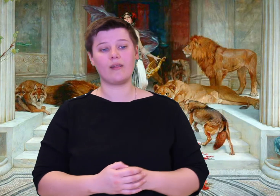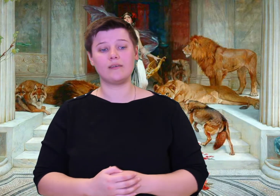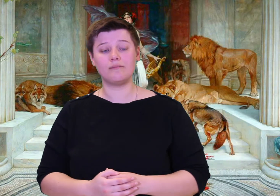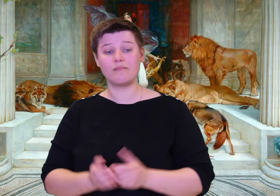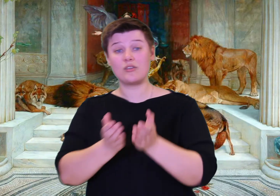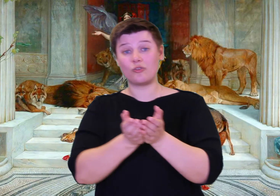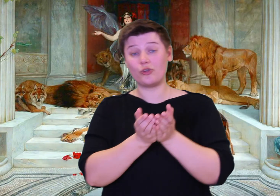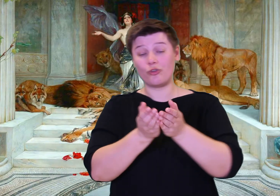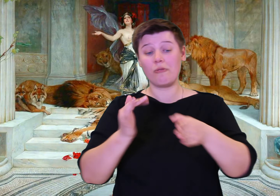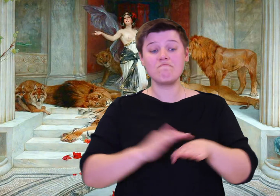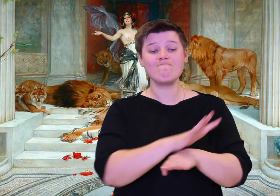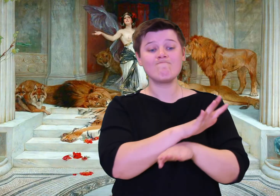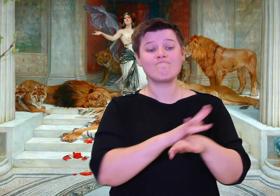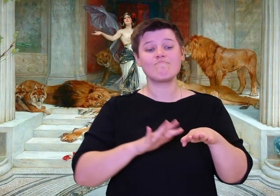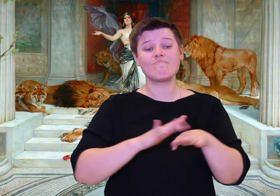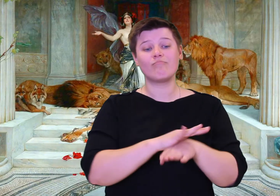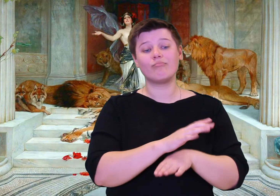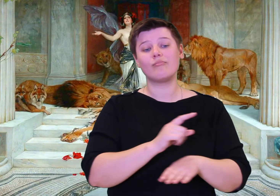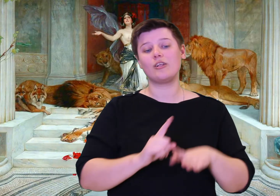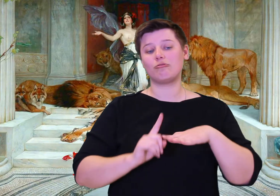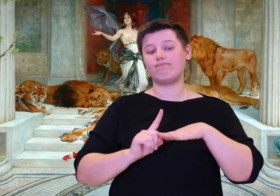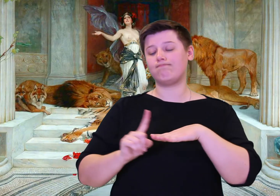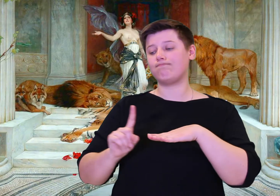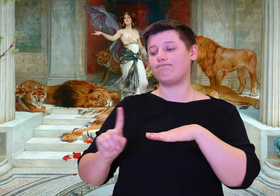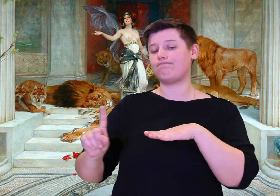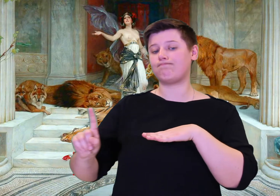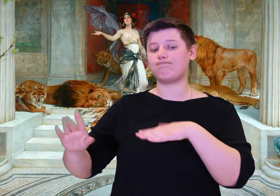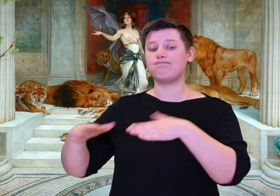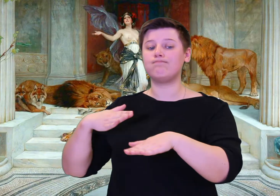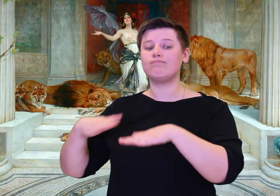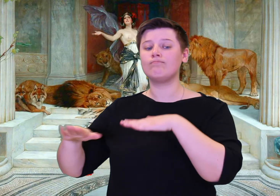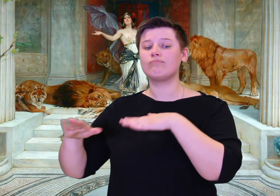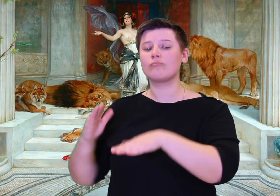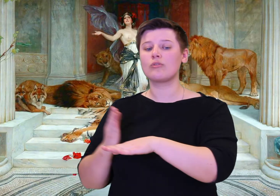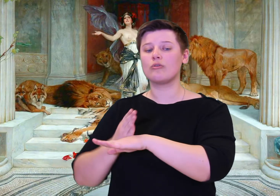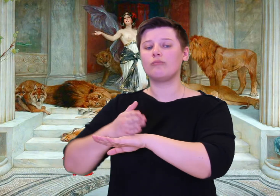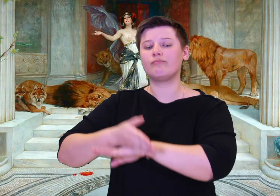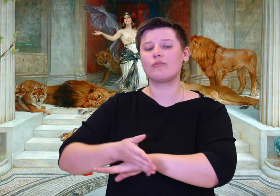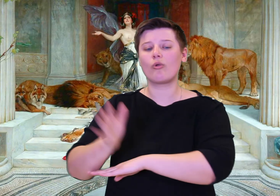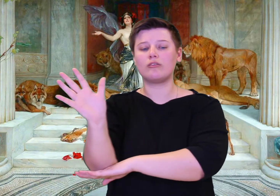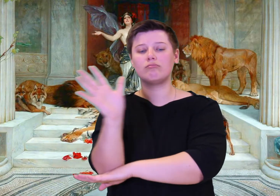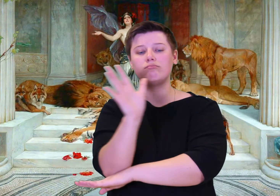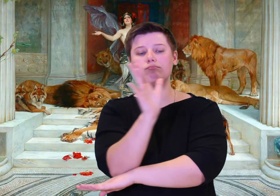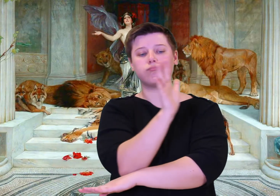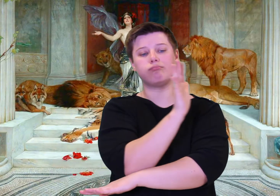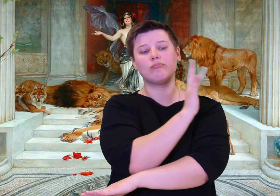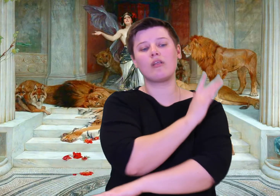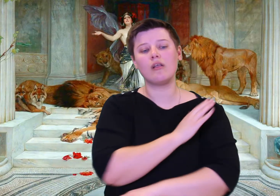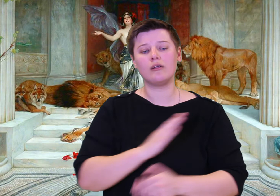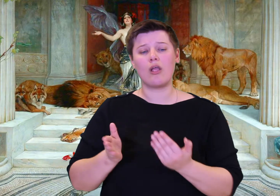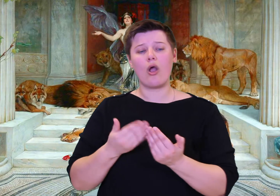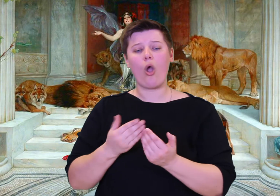I said, 'You can stay here beside the ship and eat and drink. But I will go. I must do this.'